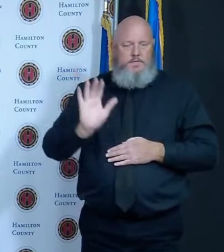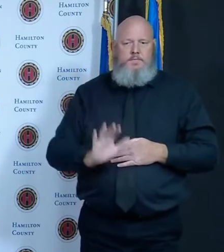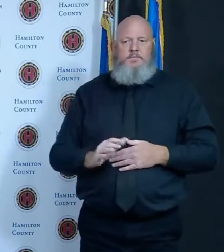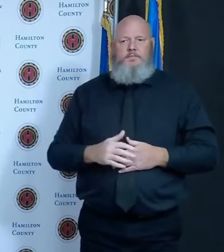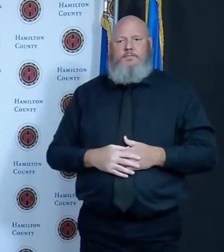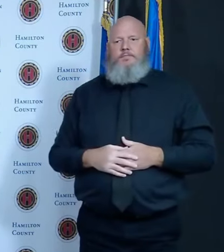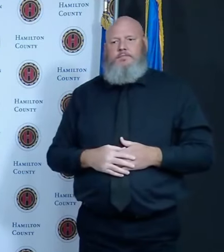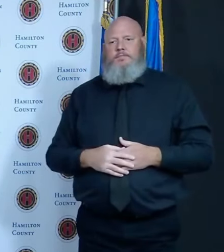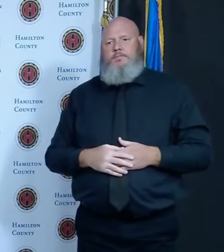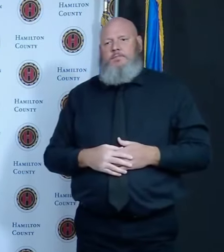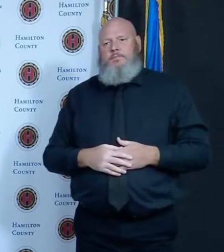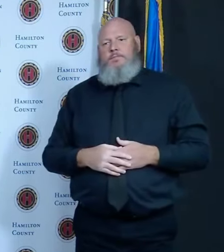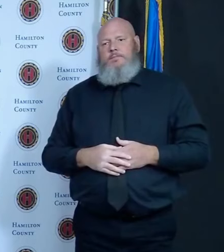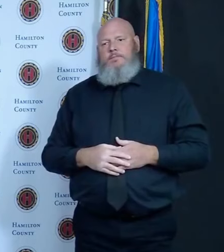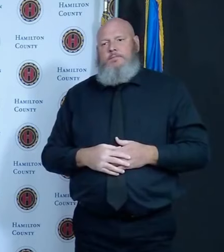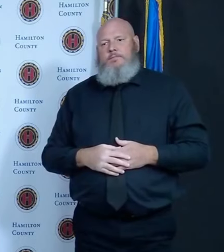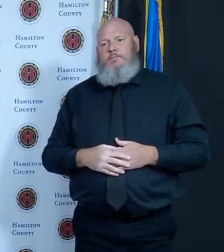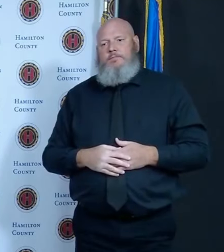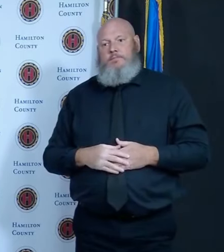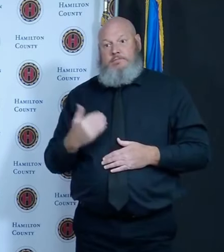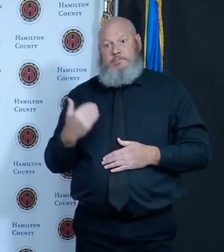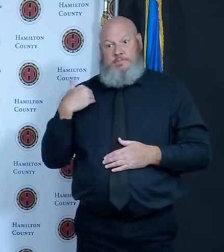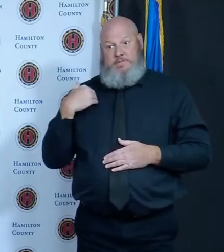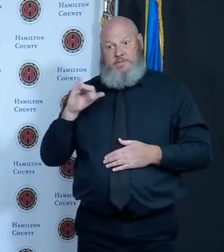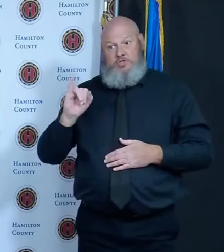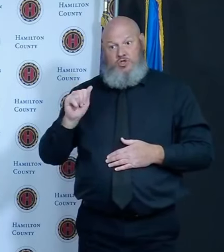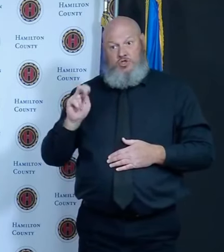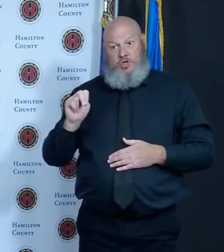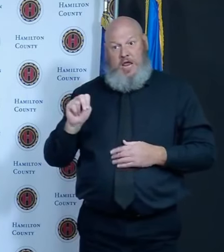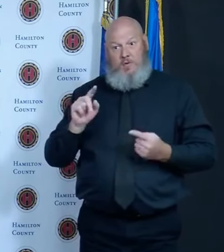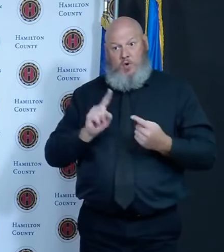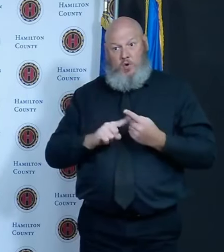three weeks an increase of between eight hundred and a thousand percent and that